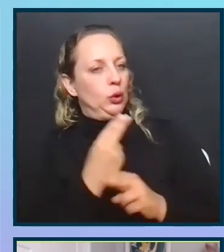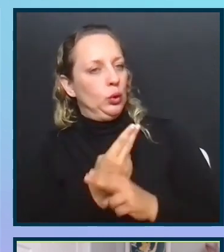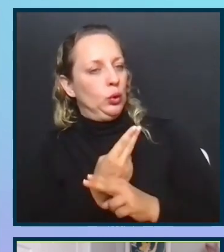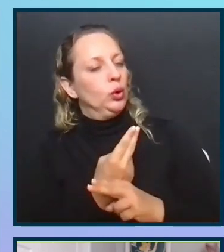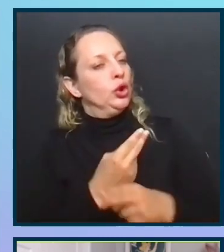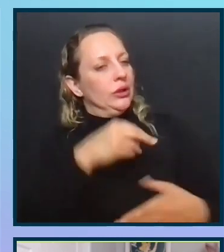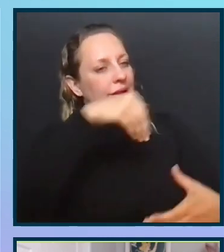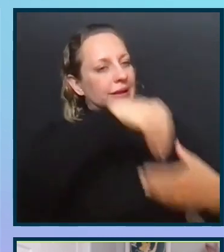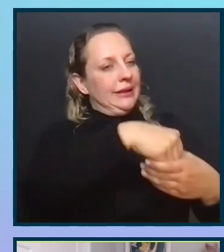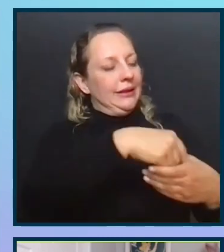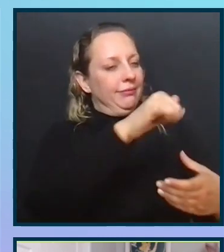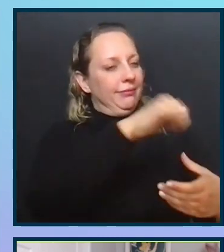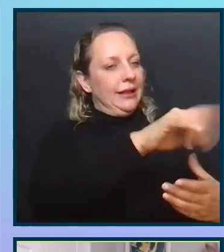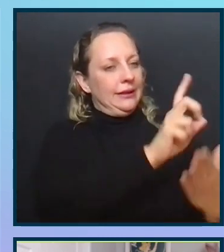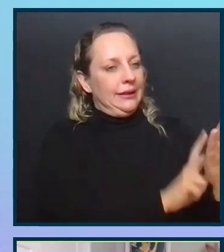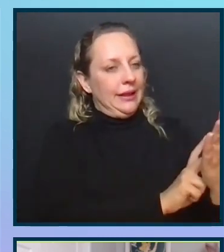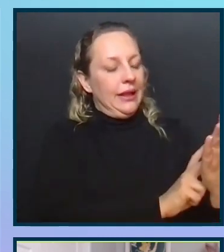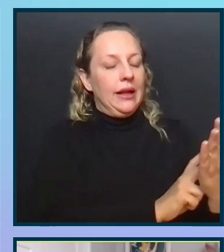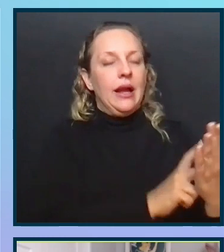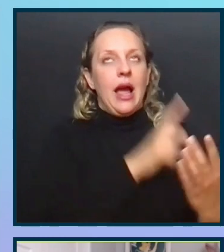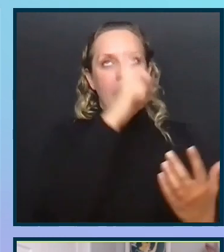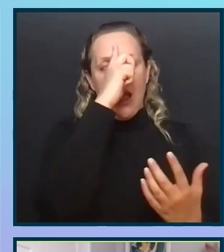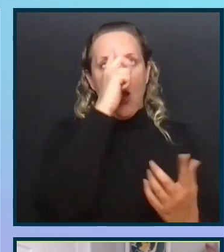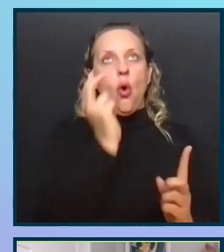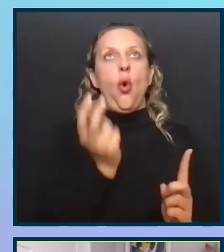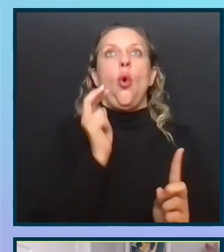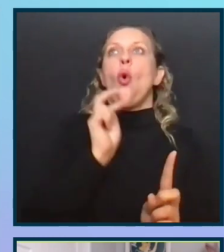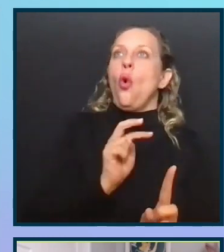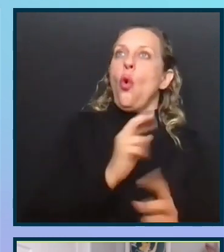and reframing design thinking to practice inclusion.